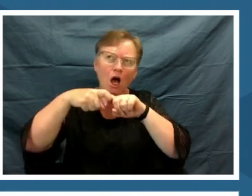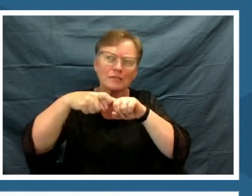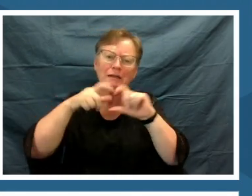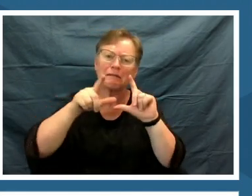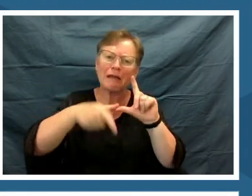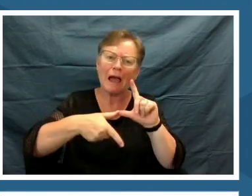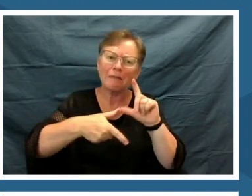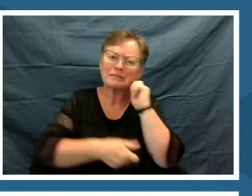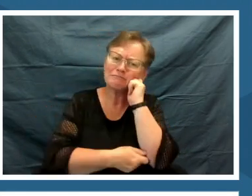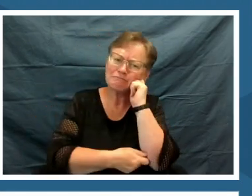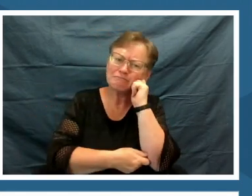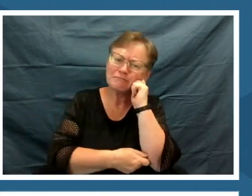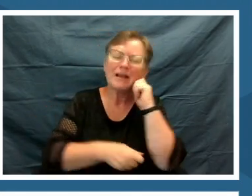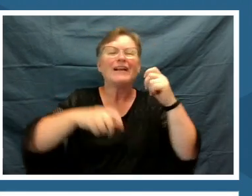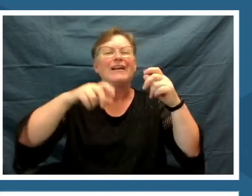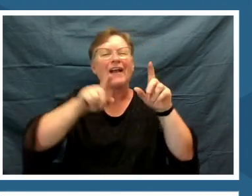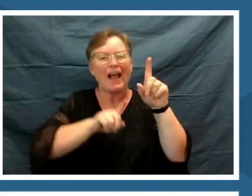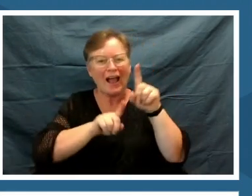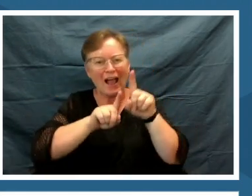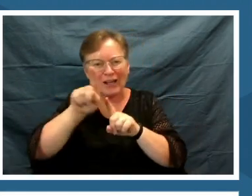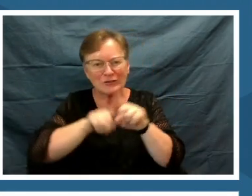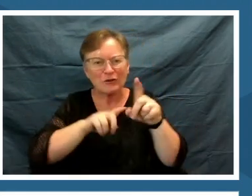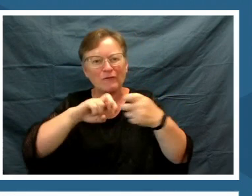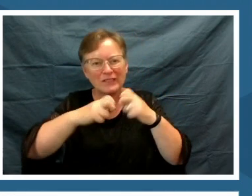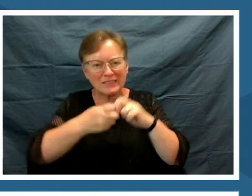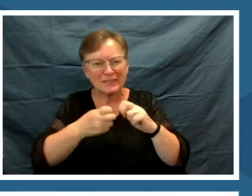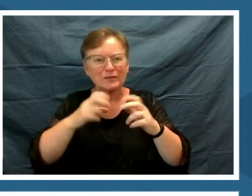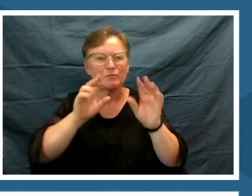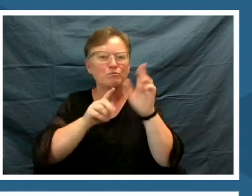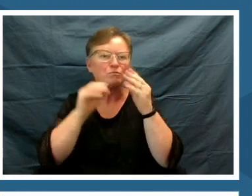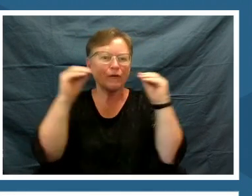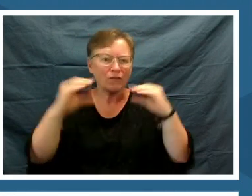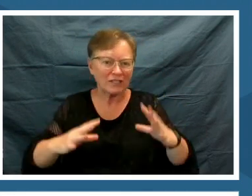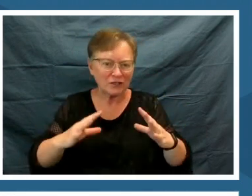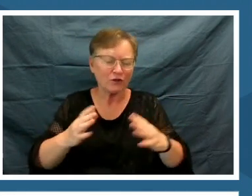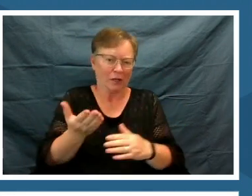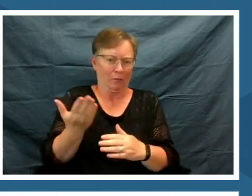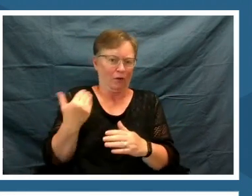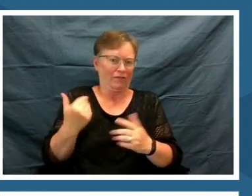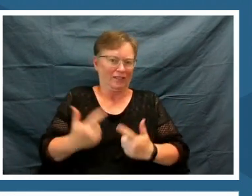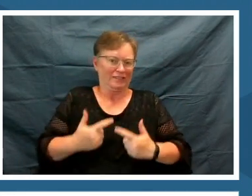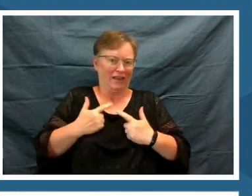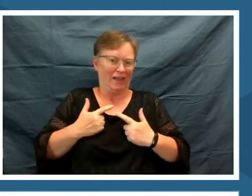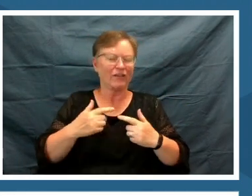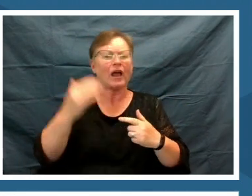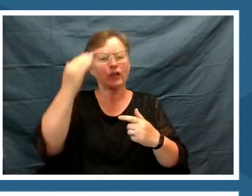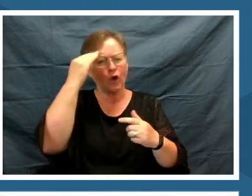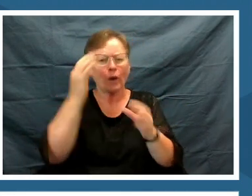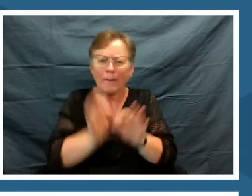professor in a previous life i know how important your roles are to training the